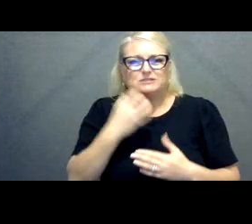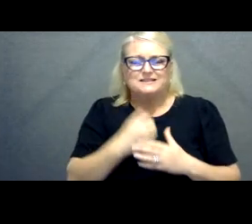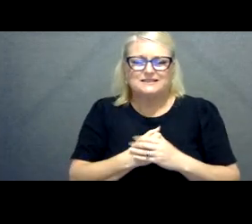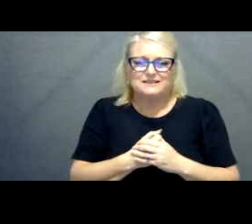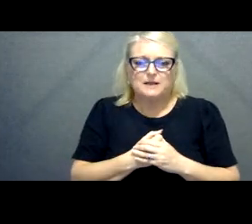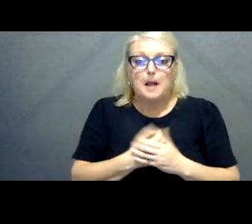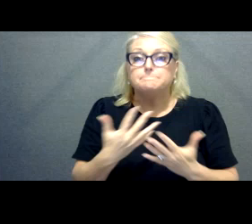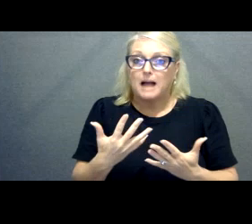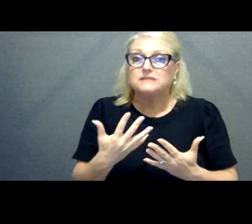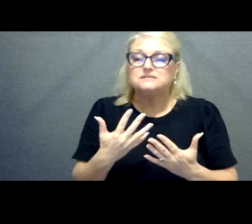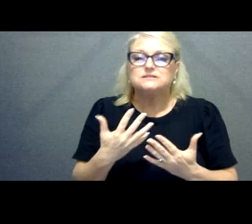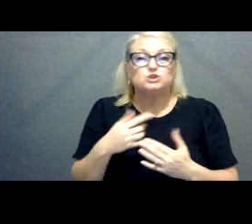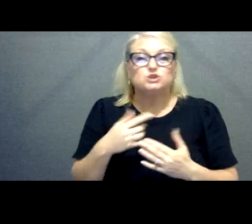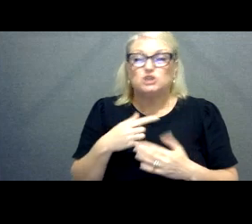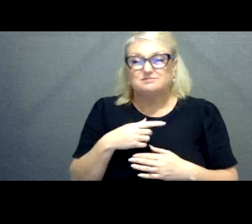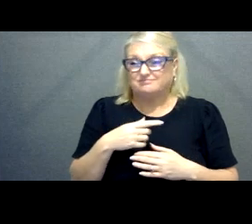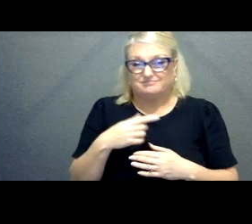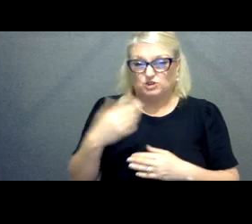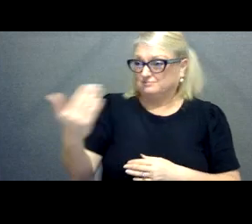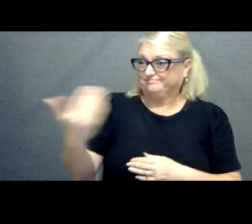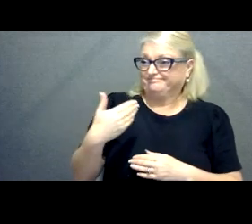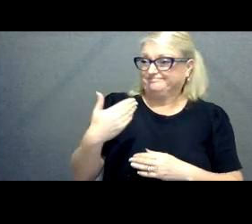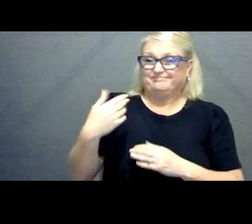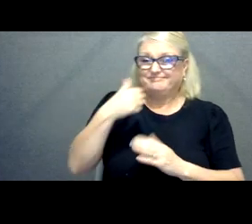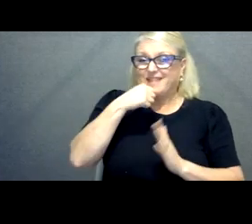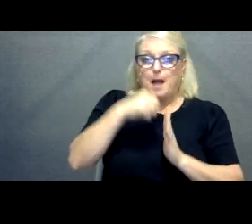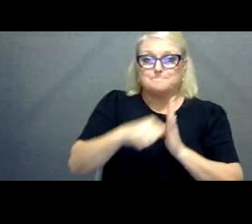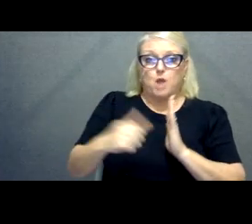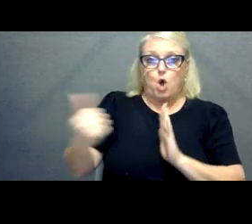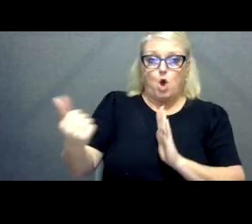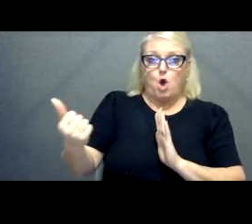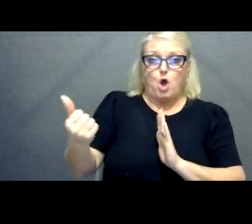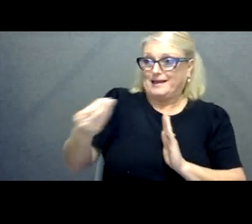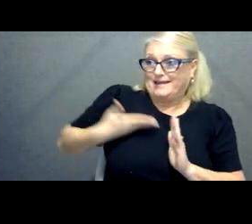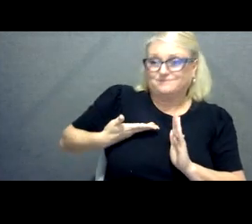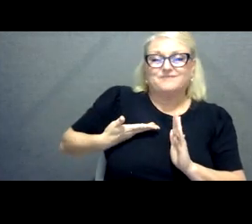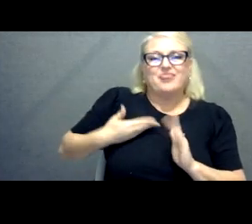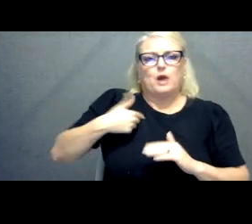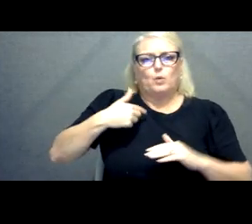in the application right and then we will assess it we will assess it and once we've gone through